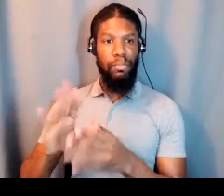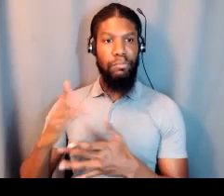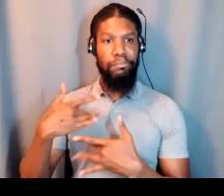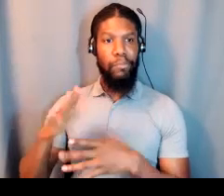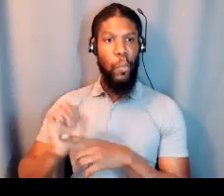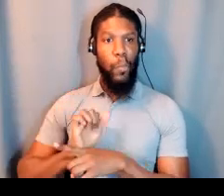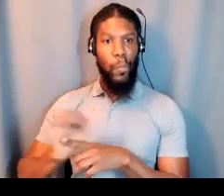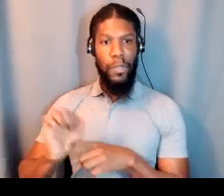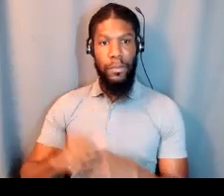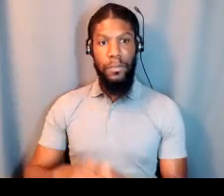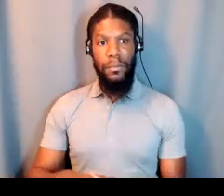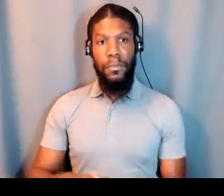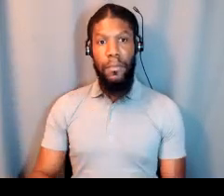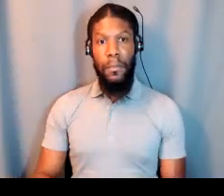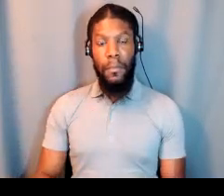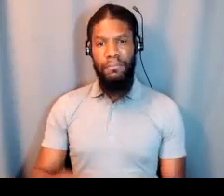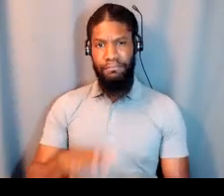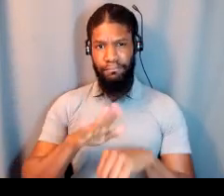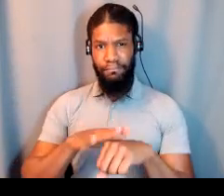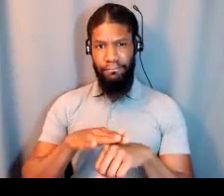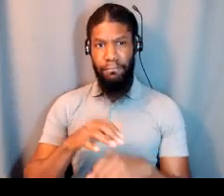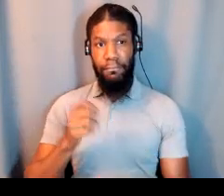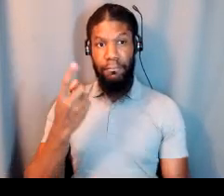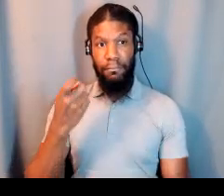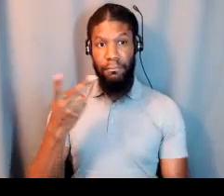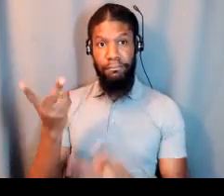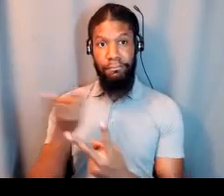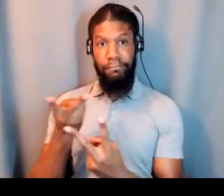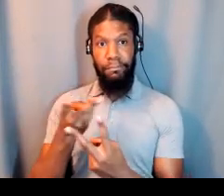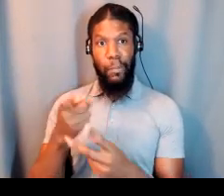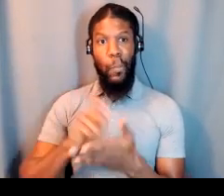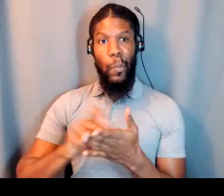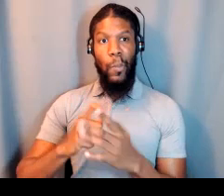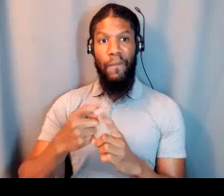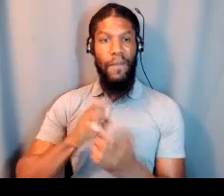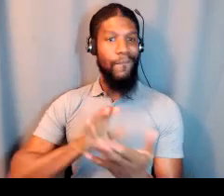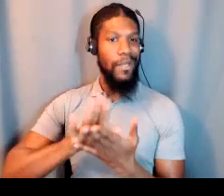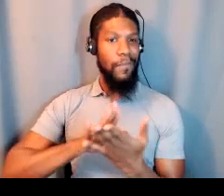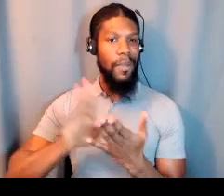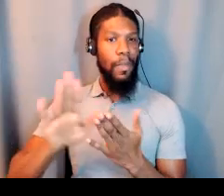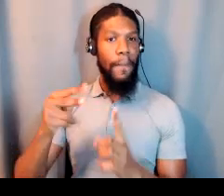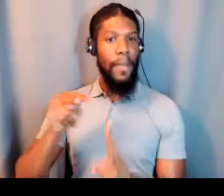Additionally, I should note that Suhr-Sytsma and Brown seem to be writing from a traditional face-to-face perspective and are more concerned about